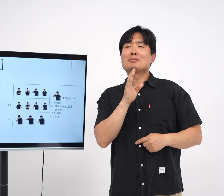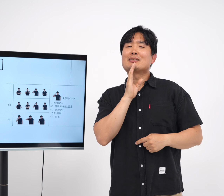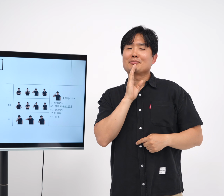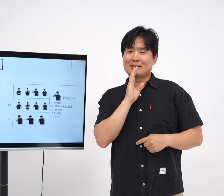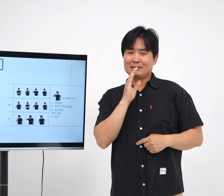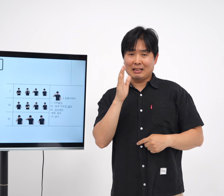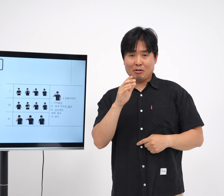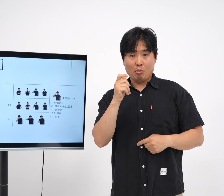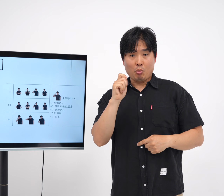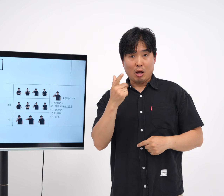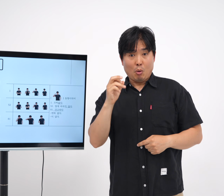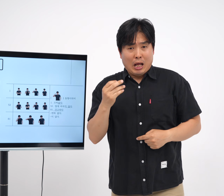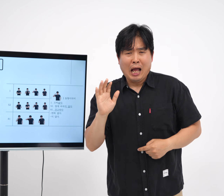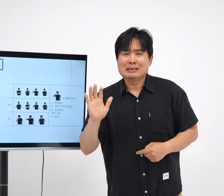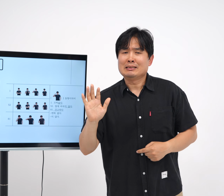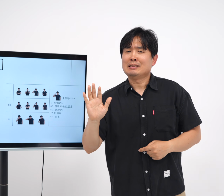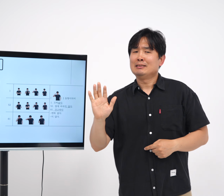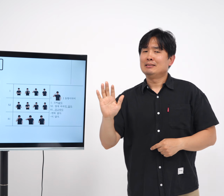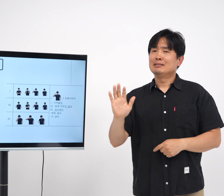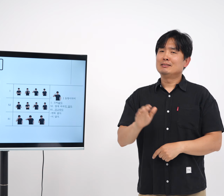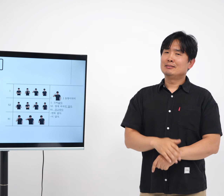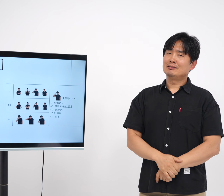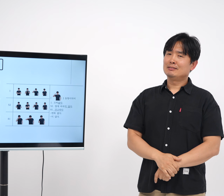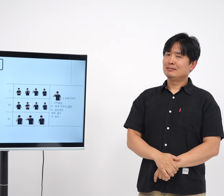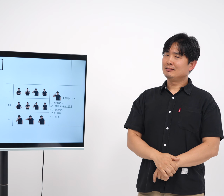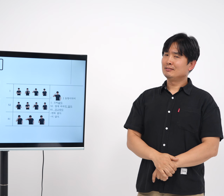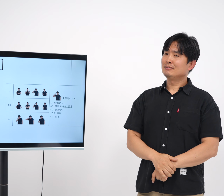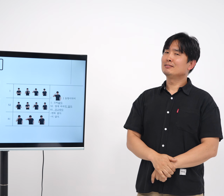It's not an idiom.